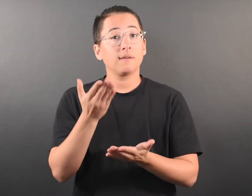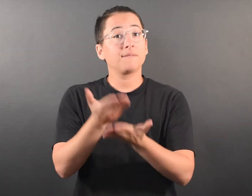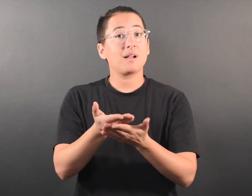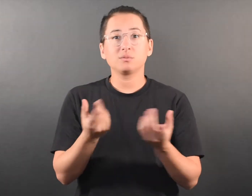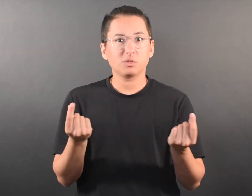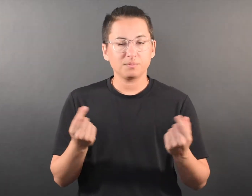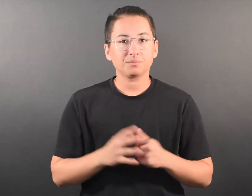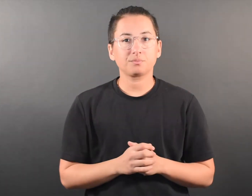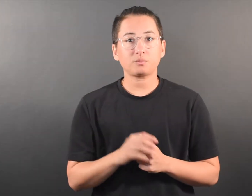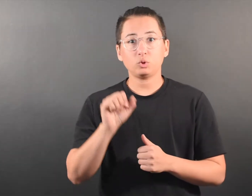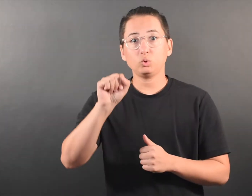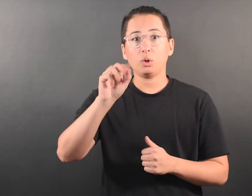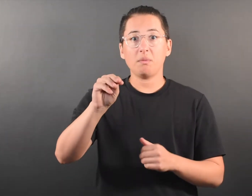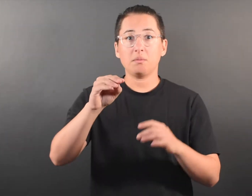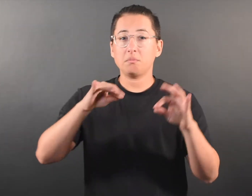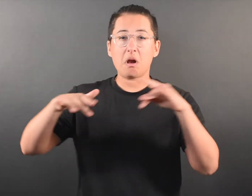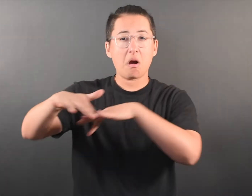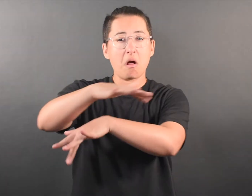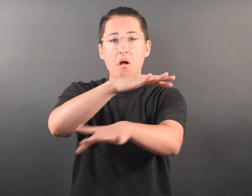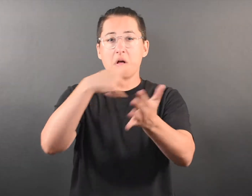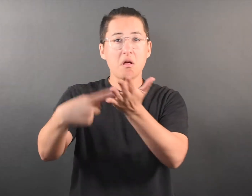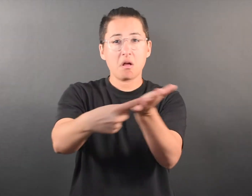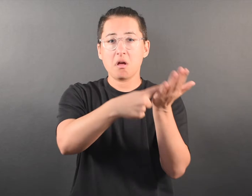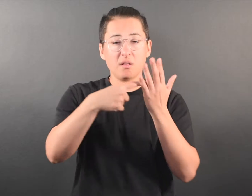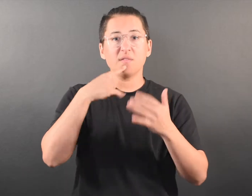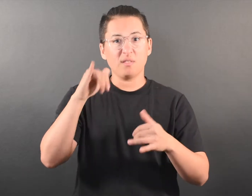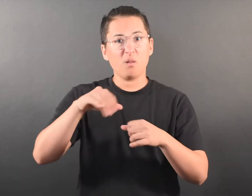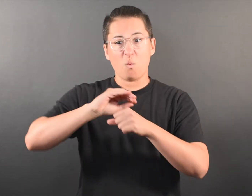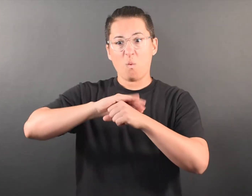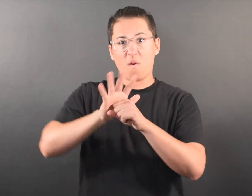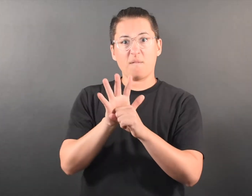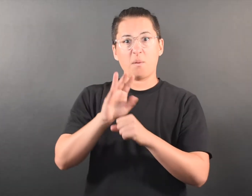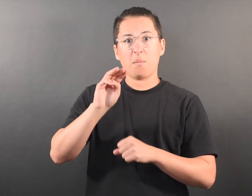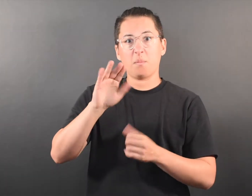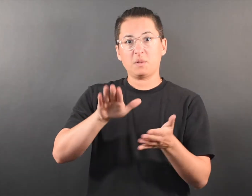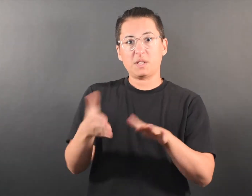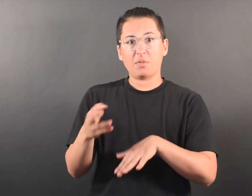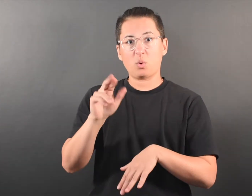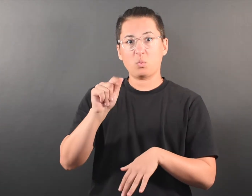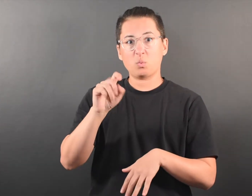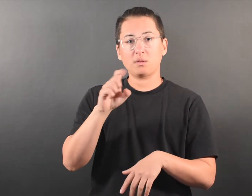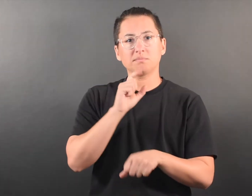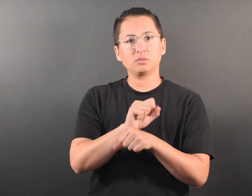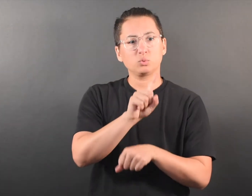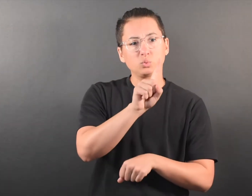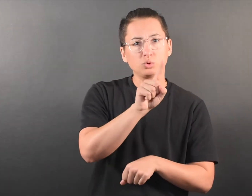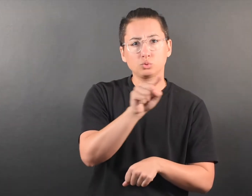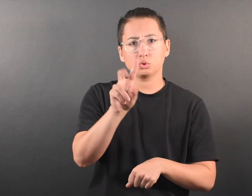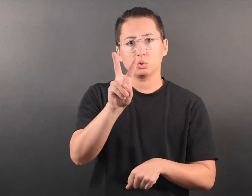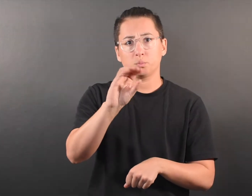Fact: Circulating on social media is the claim that COVID-19's mortality rate is